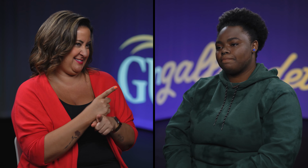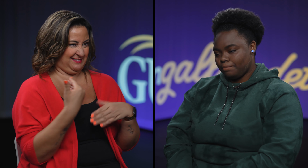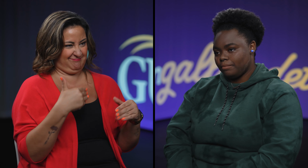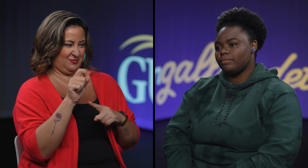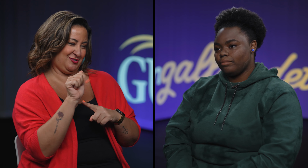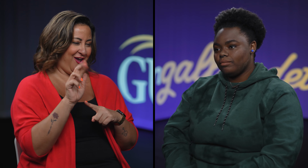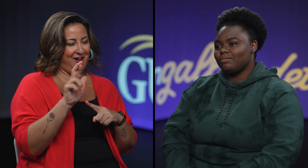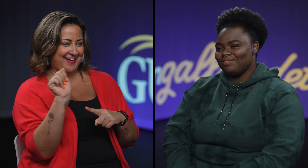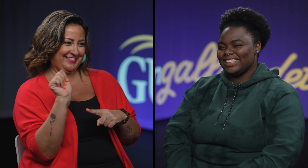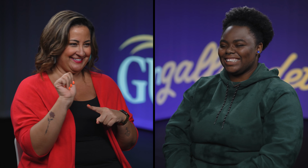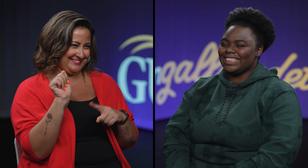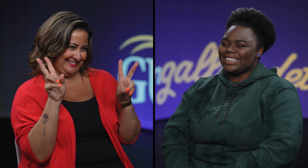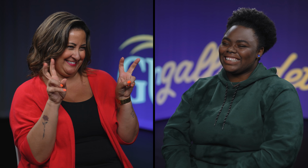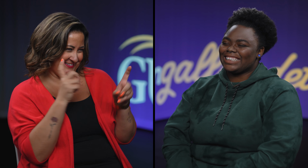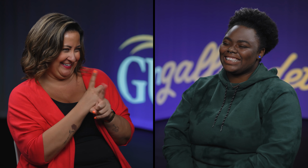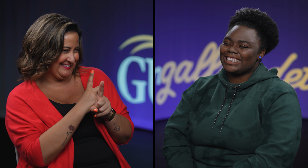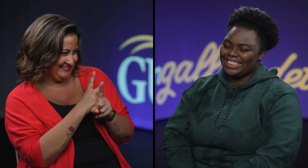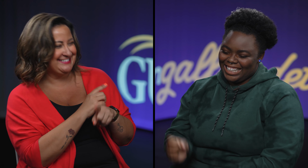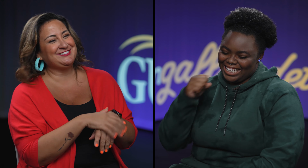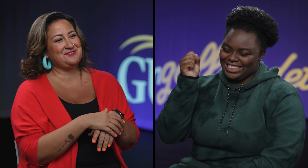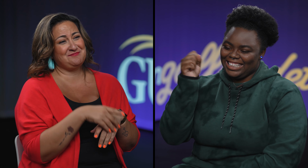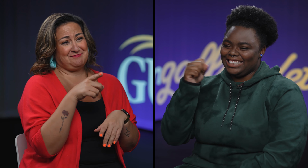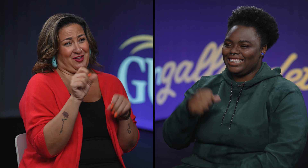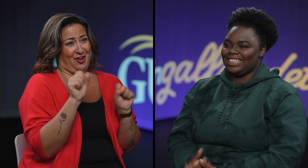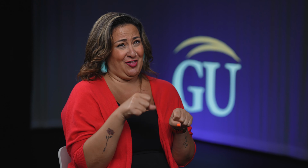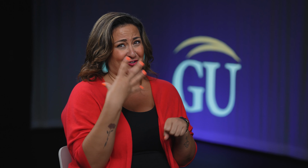a “star athlete”, right? Yes.